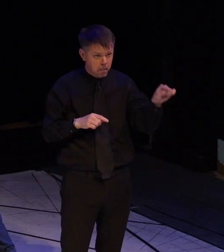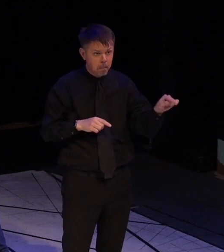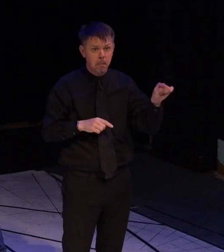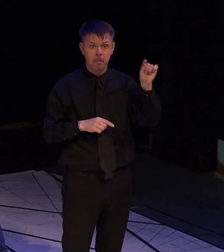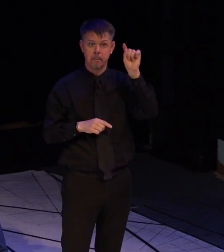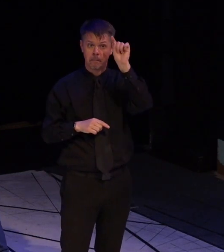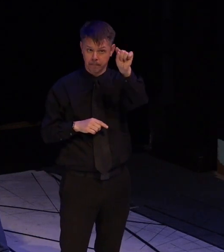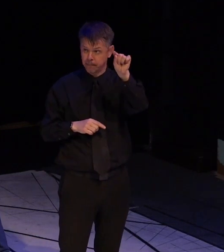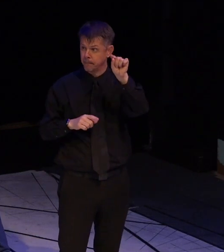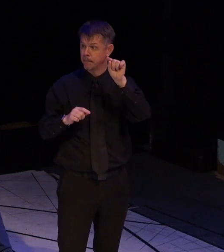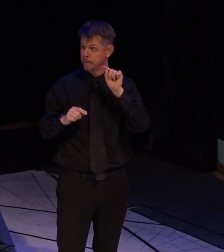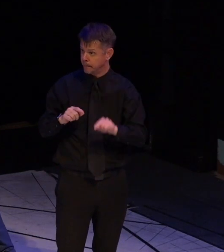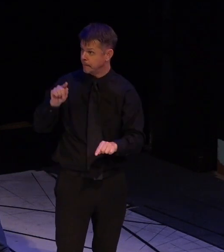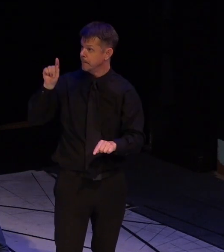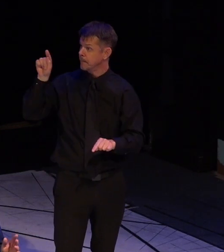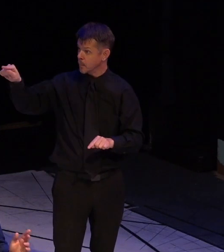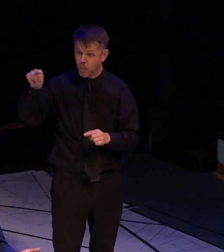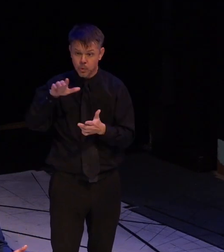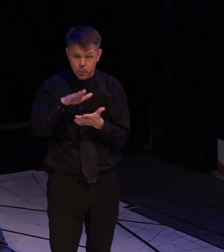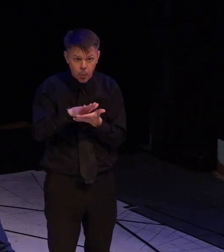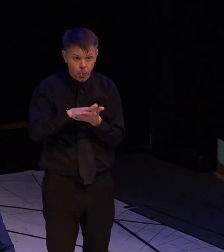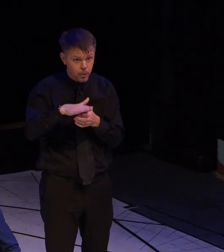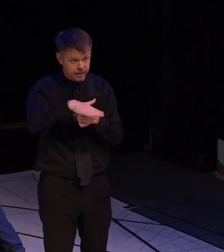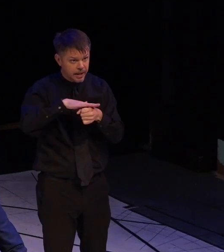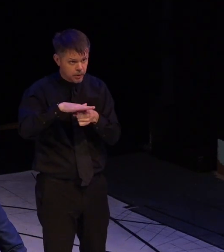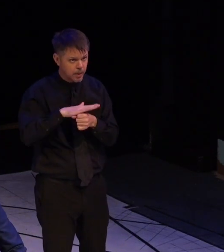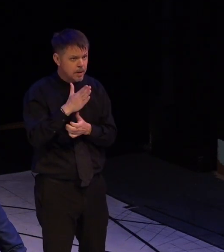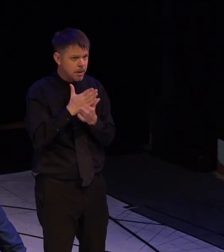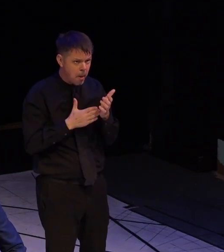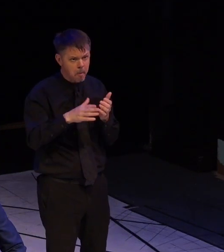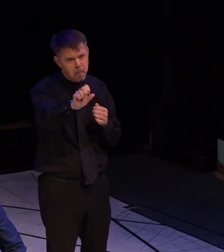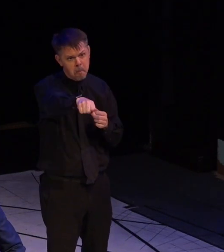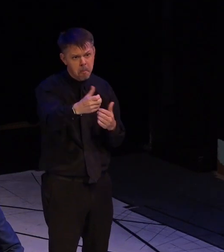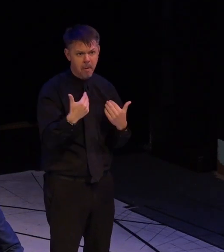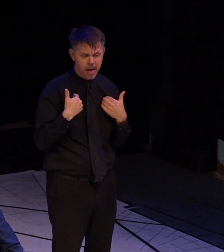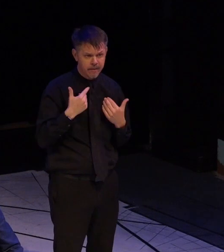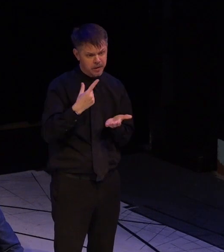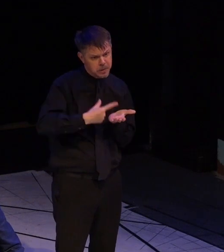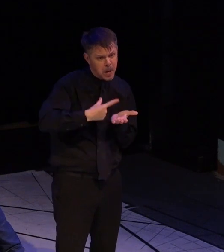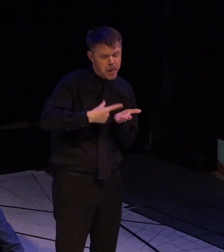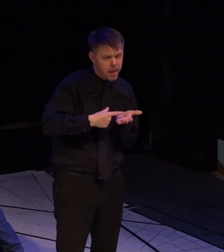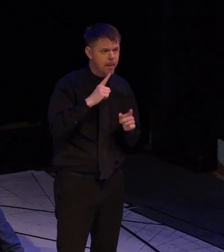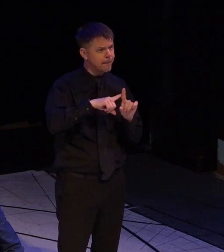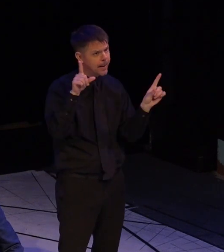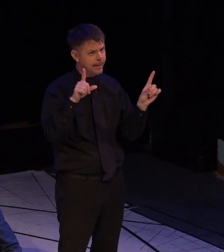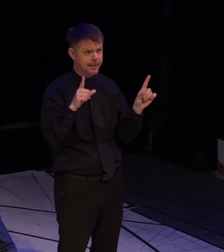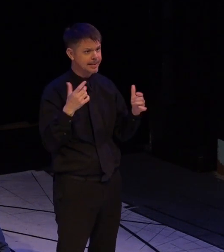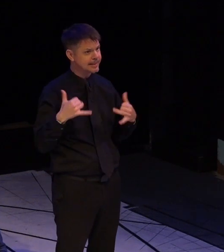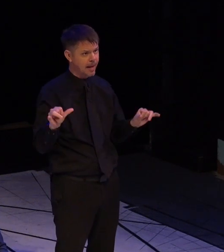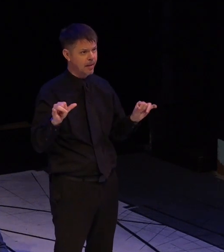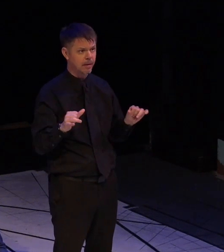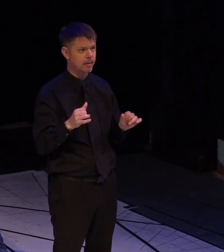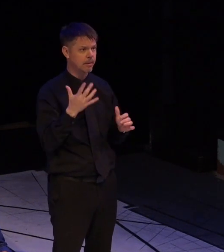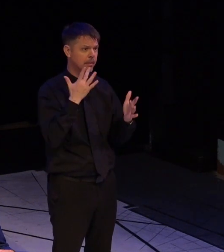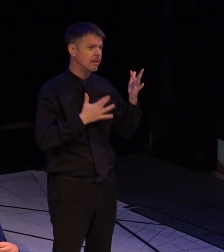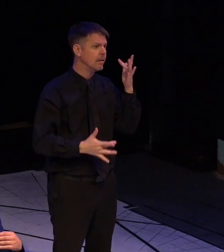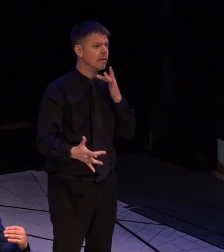expressed interest, and there are some pockets of schools doing it out there, but it's still an uphill battle because a lot of teachers just aren't equipped